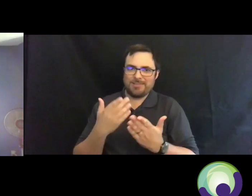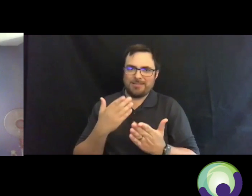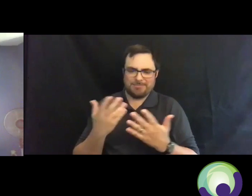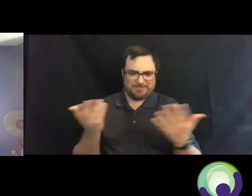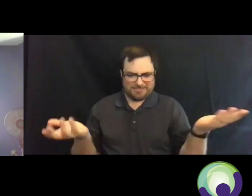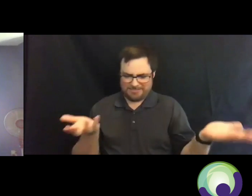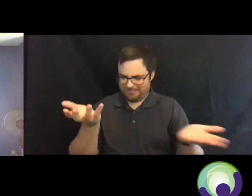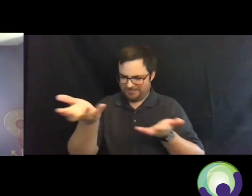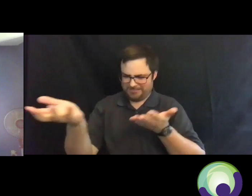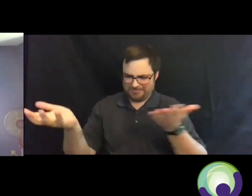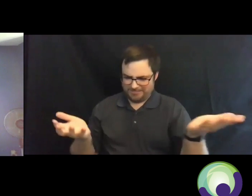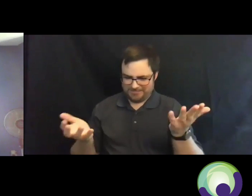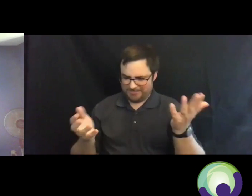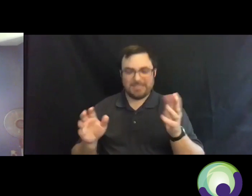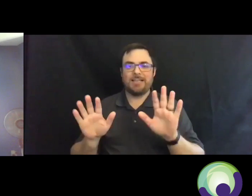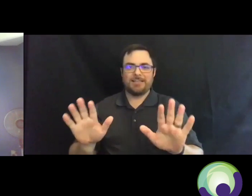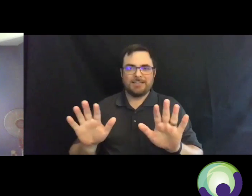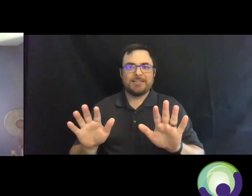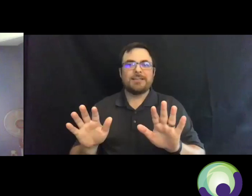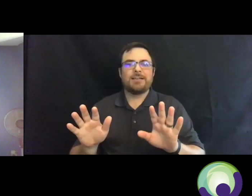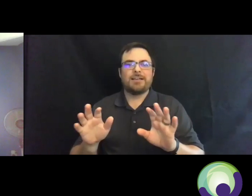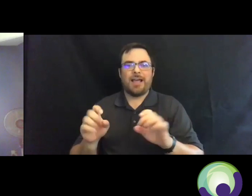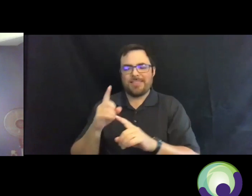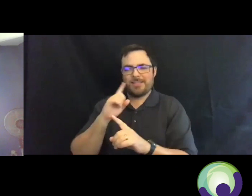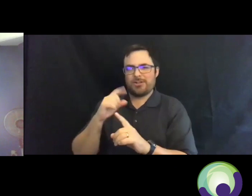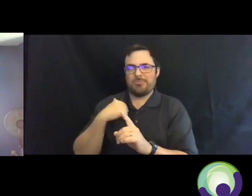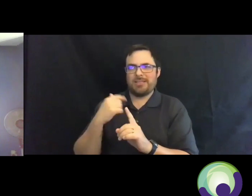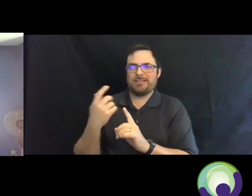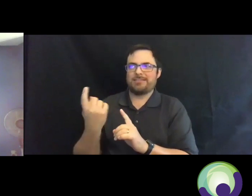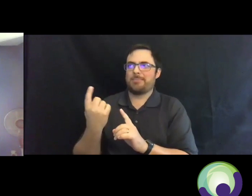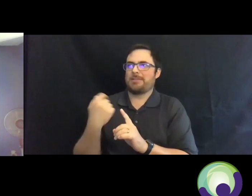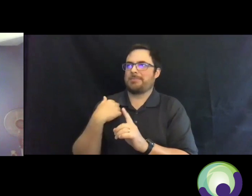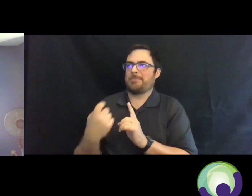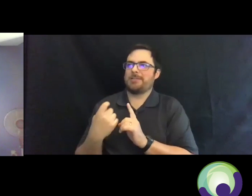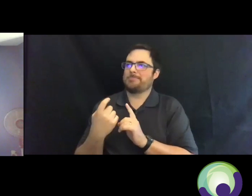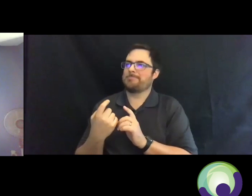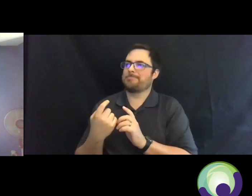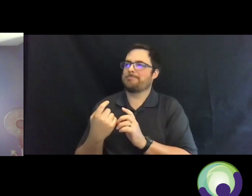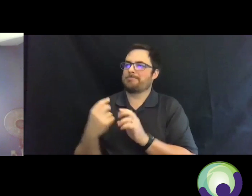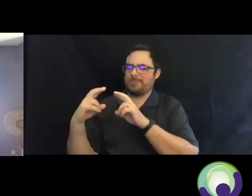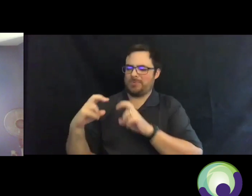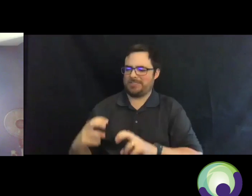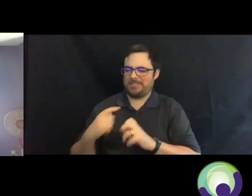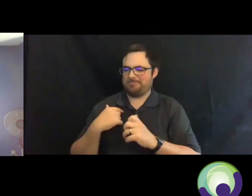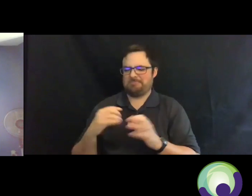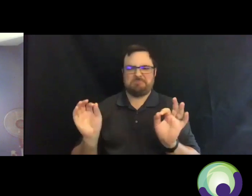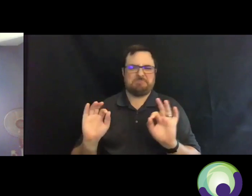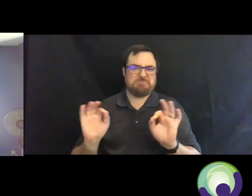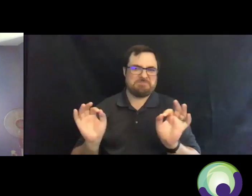think that maybe you're being um critiqued for something that I don't think is that big of a deal maybe.